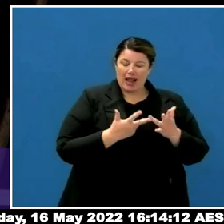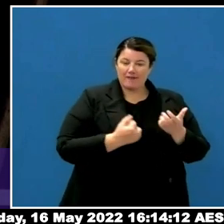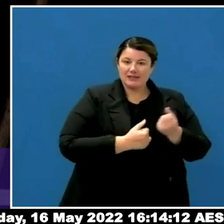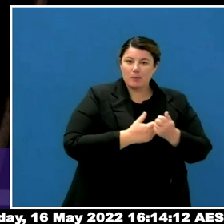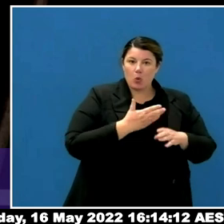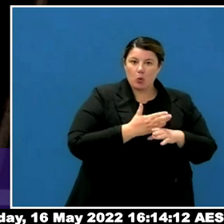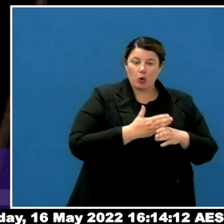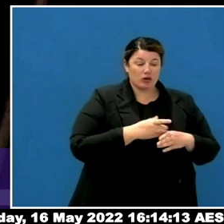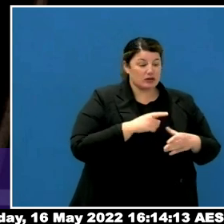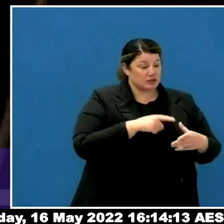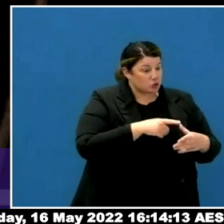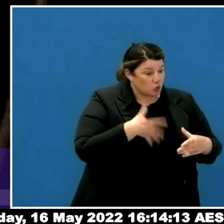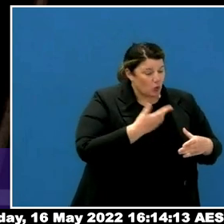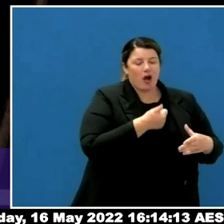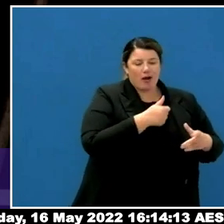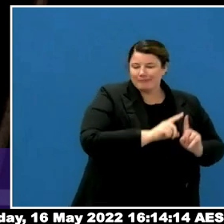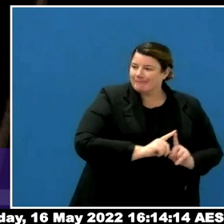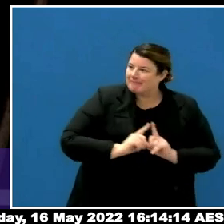do, yeah.